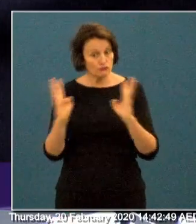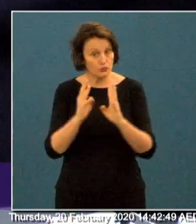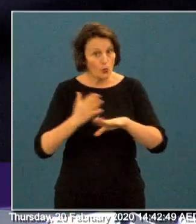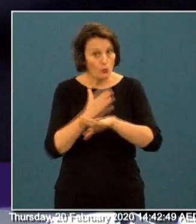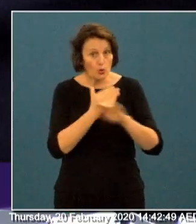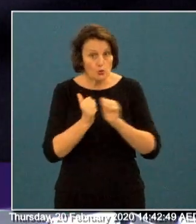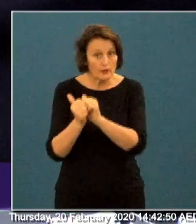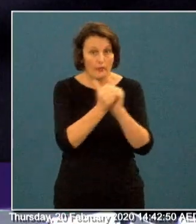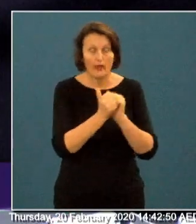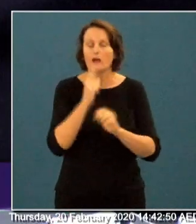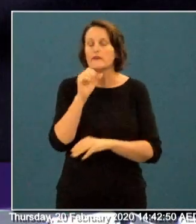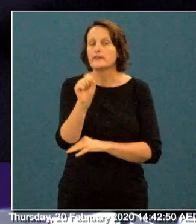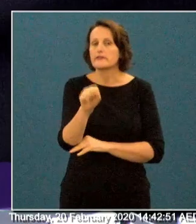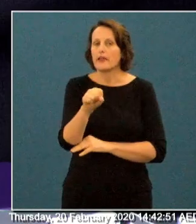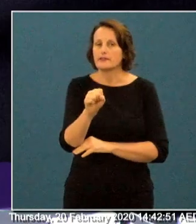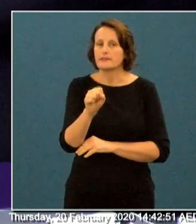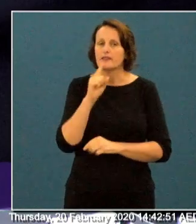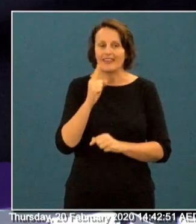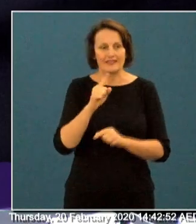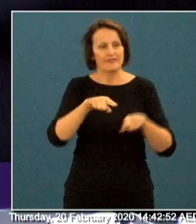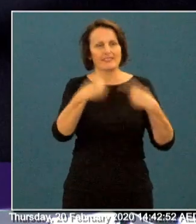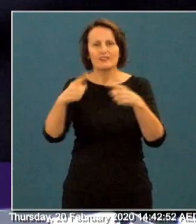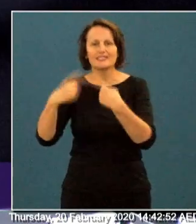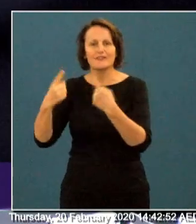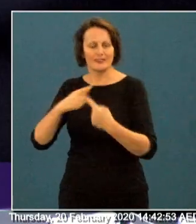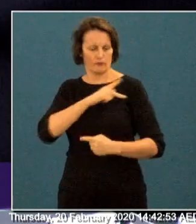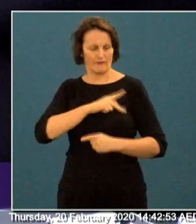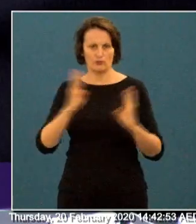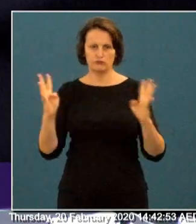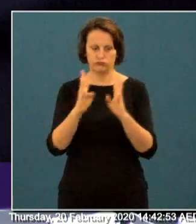It's a multidisciplinary team in which there's myself,